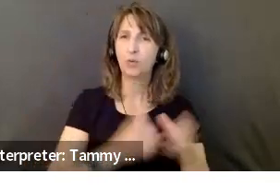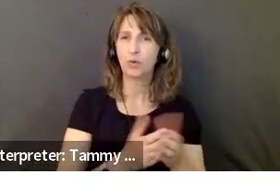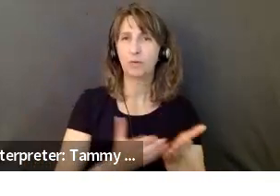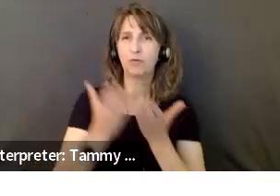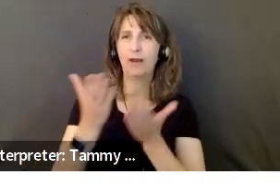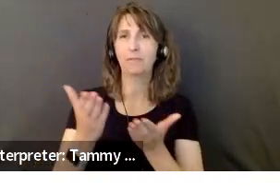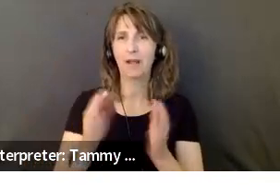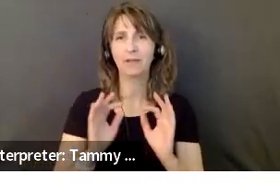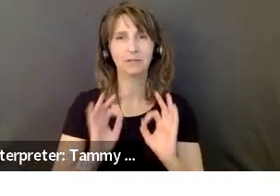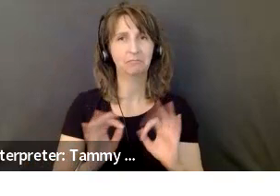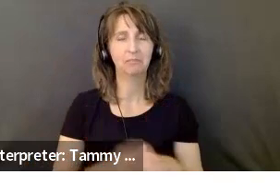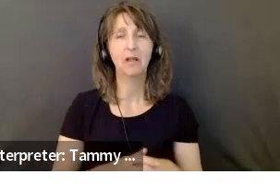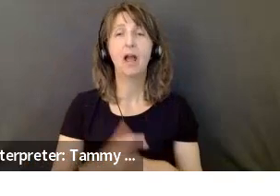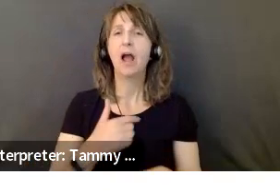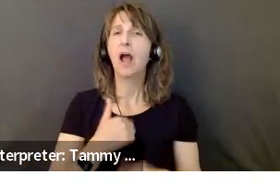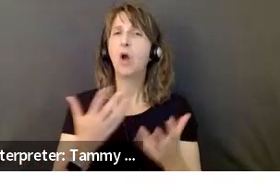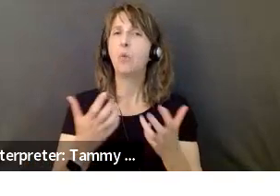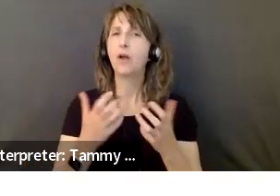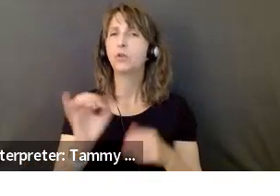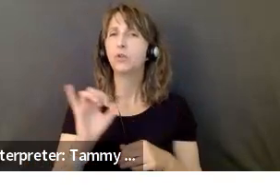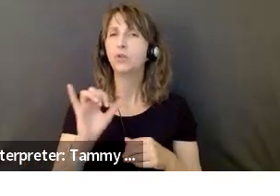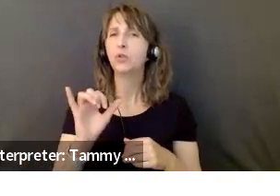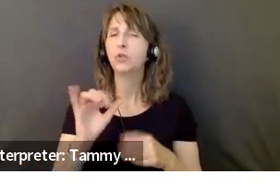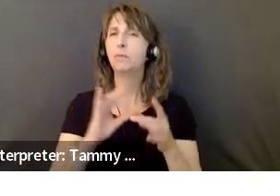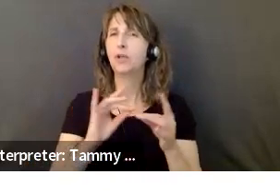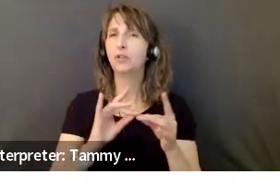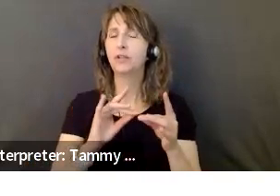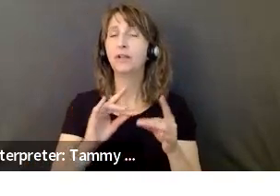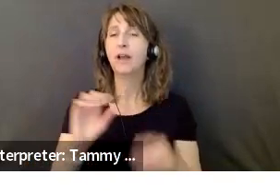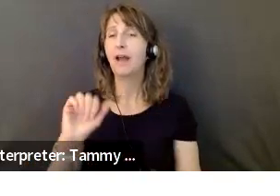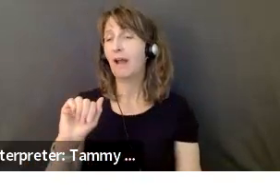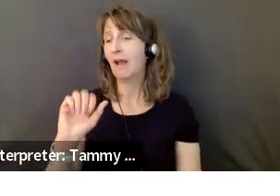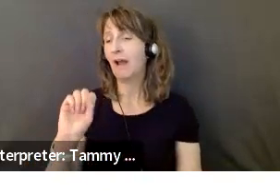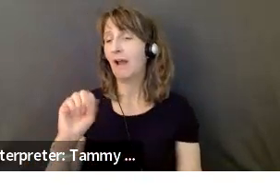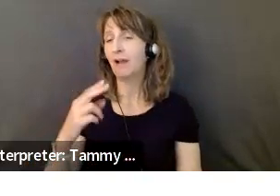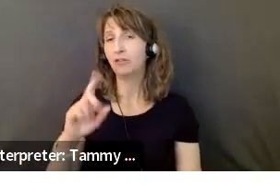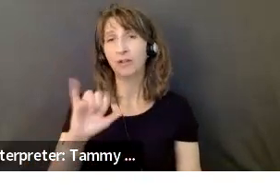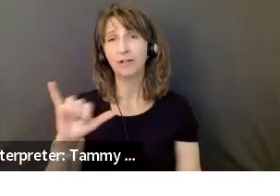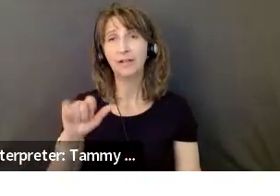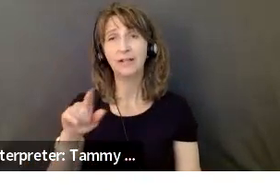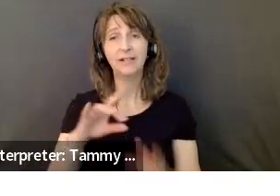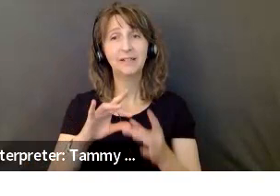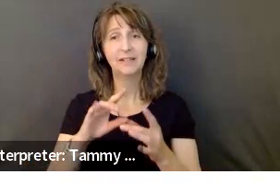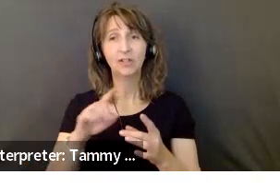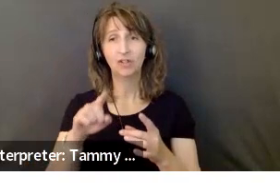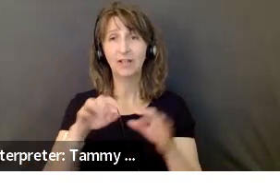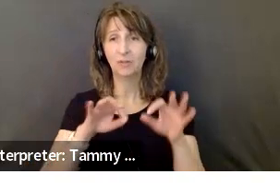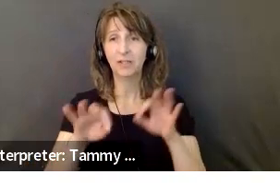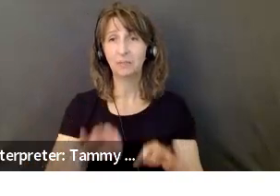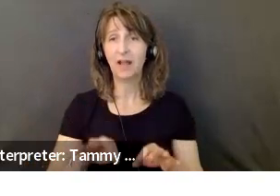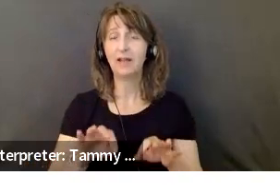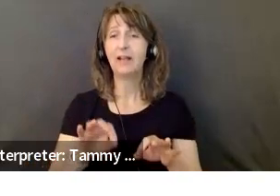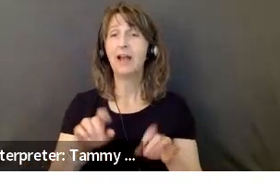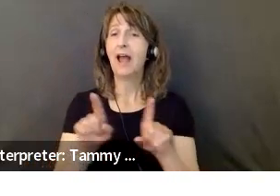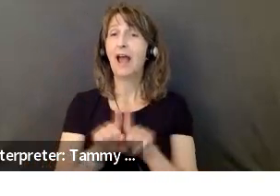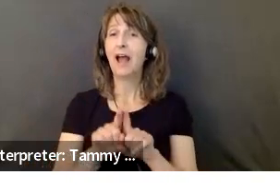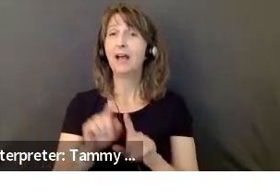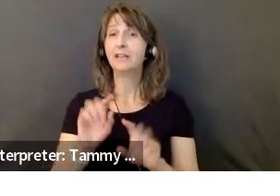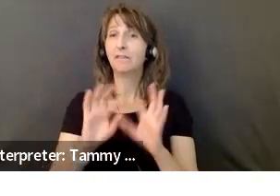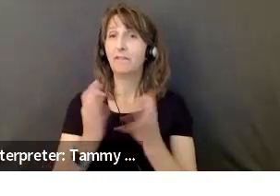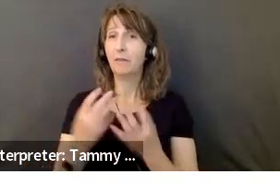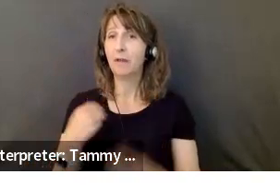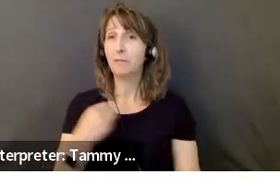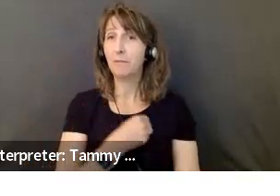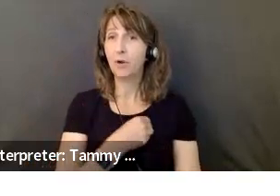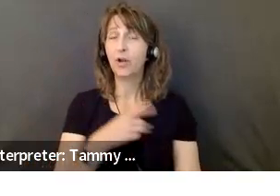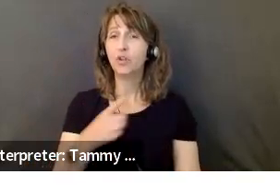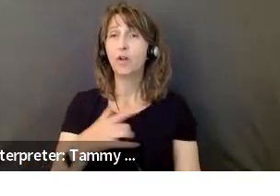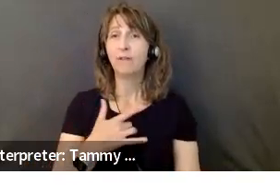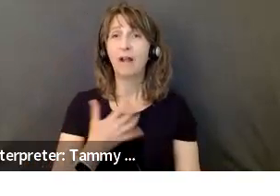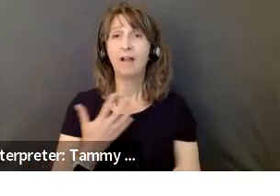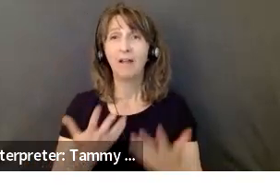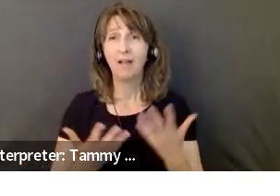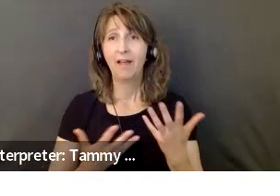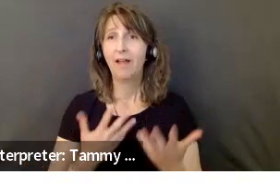I wanna highlight that. You heard Ashley share that sort of in that desperation that she felt as a family member and talking with many other family members who are at that same place.